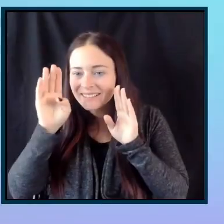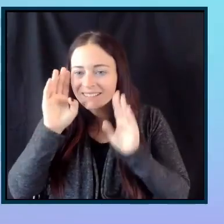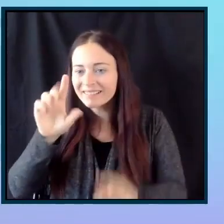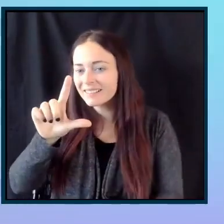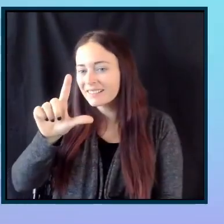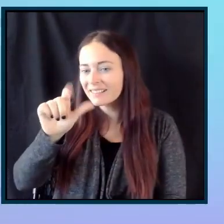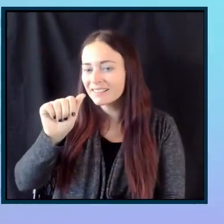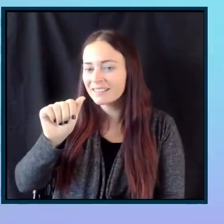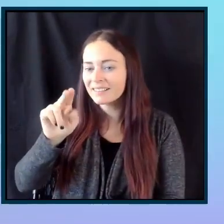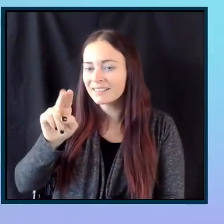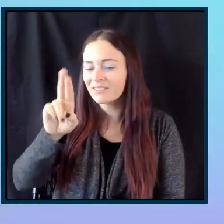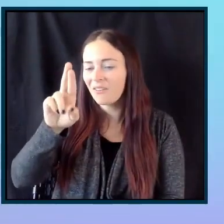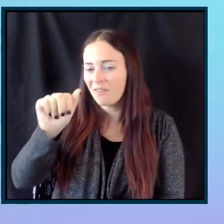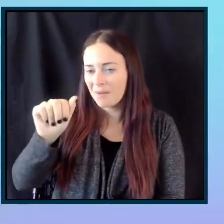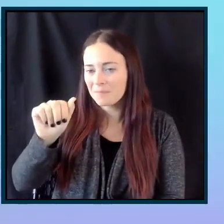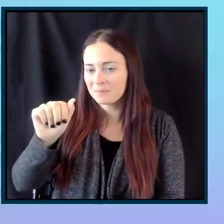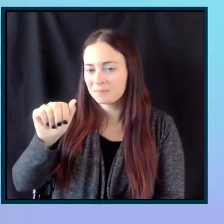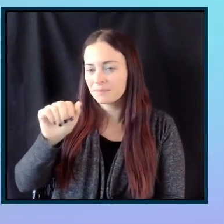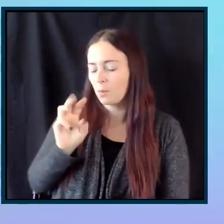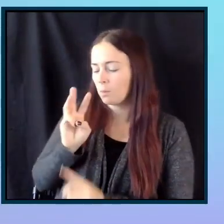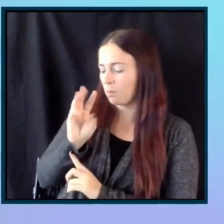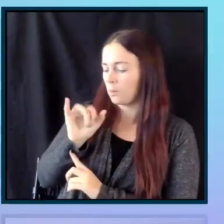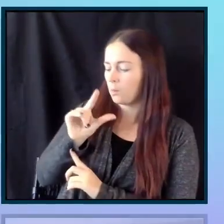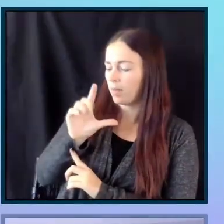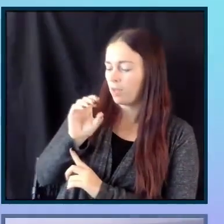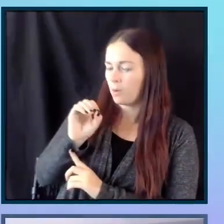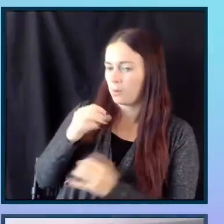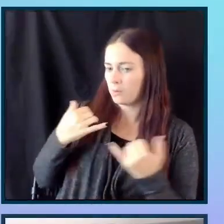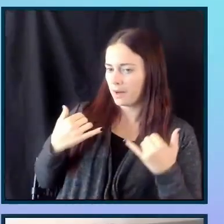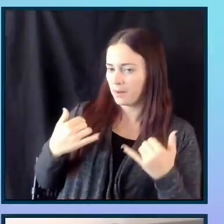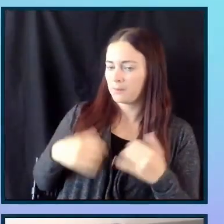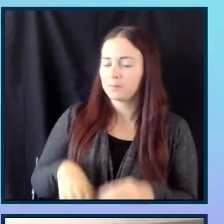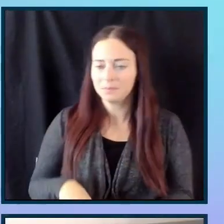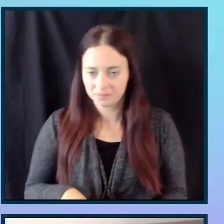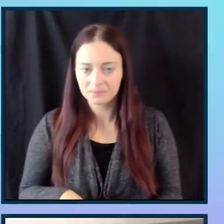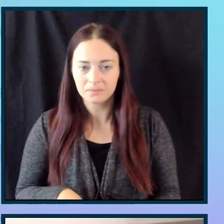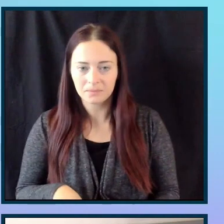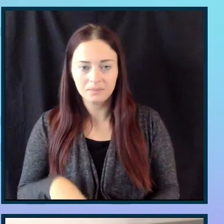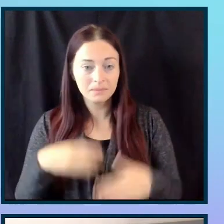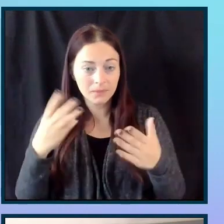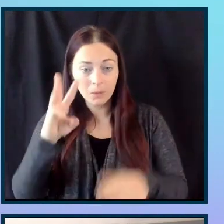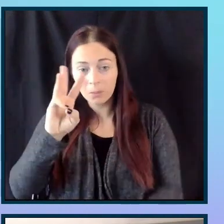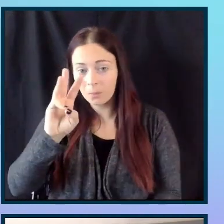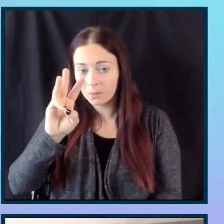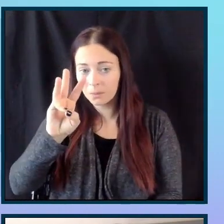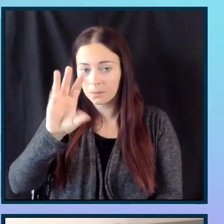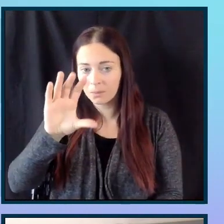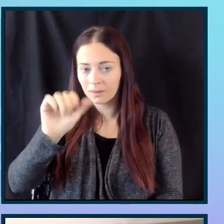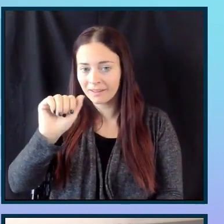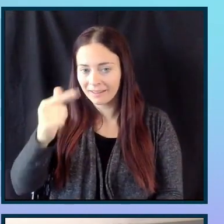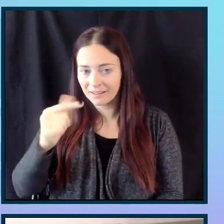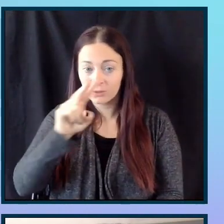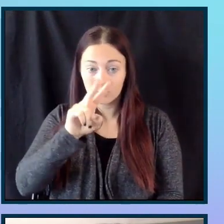All right, so let's talk about WCAG 2.2 and 3.0. These are the latest versions